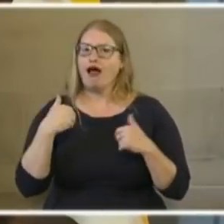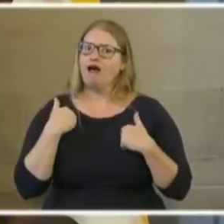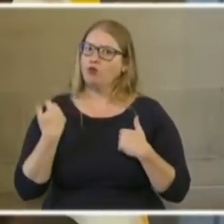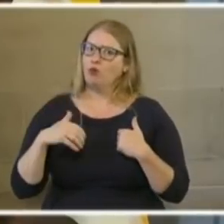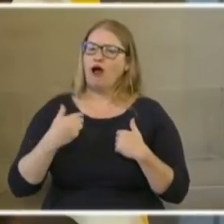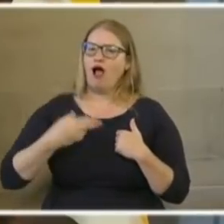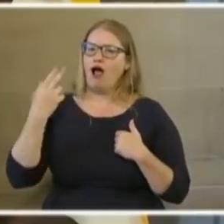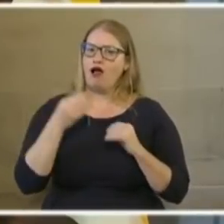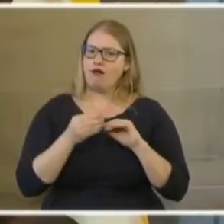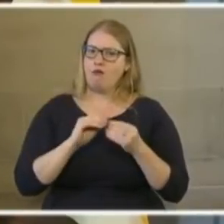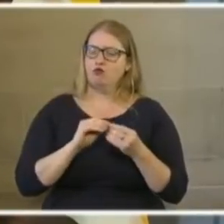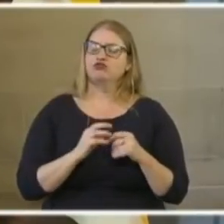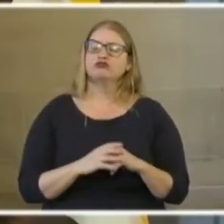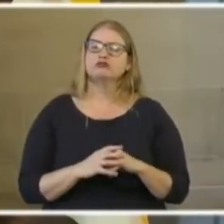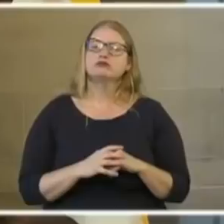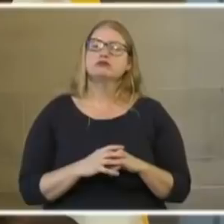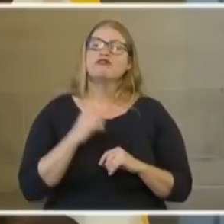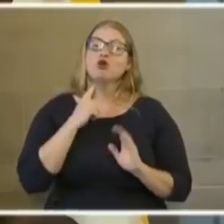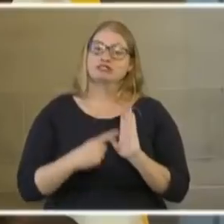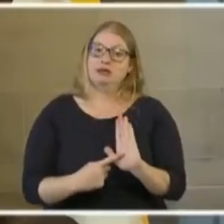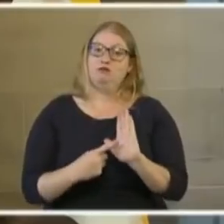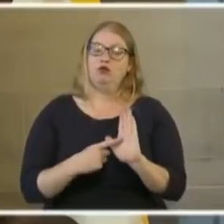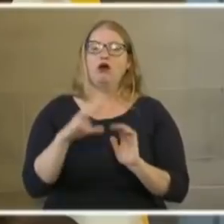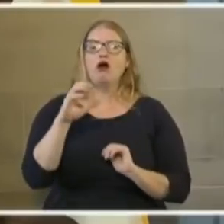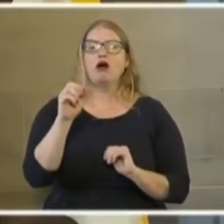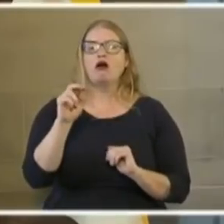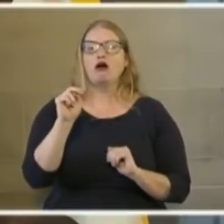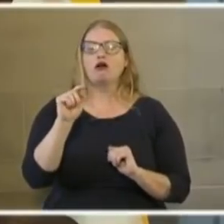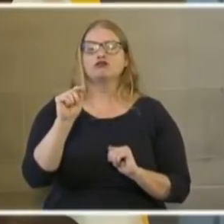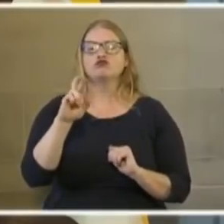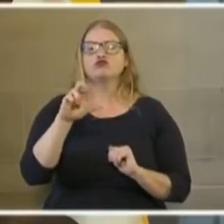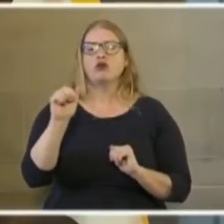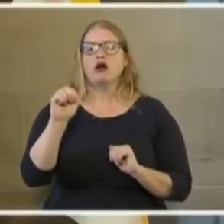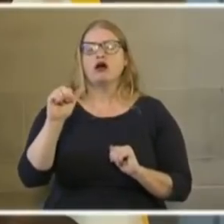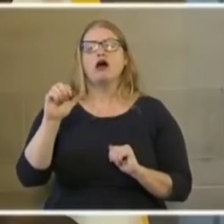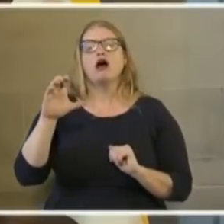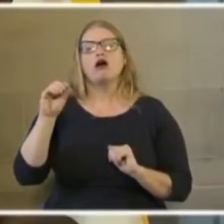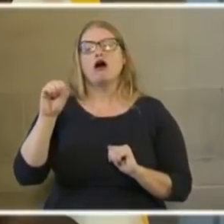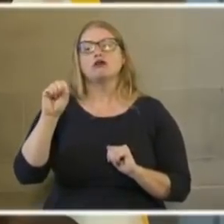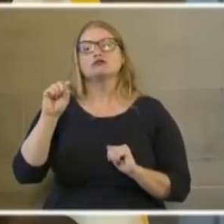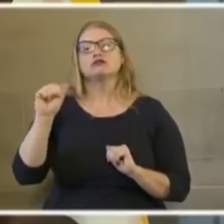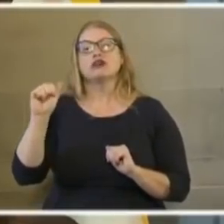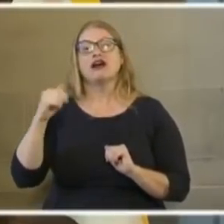MANY COUNTIES AT ONCE. THERE ARE CASES SURGING IN COUNTIES ACROSS THE REGION.